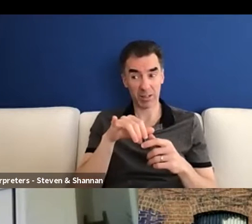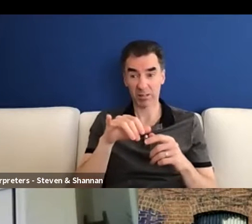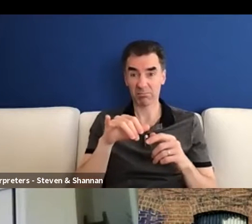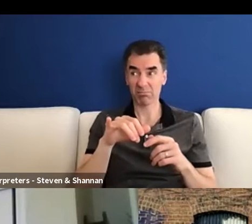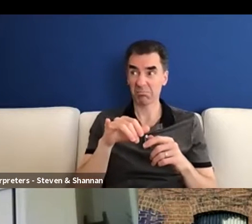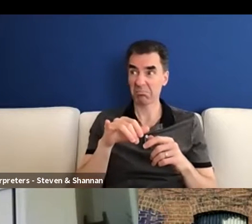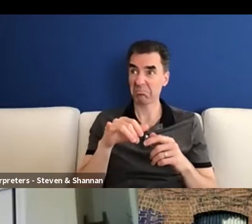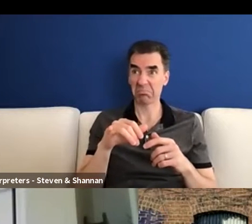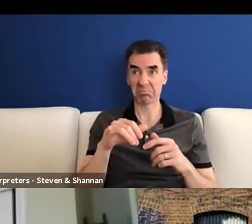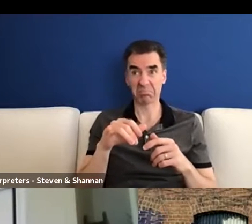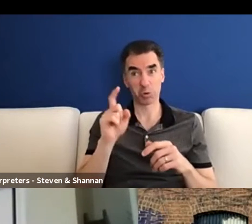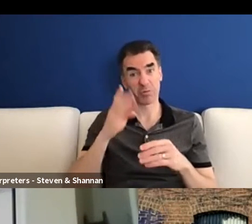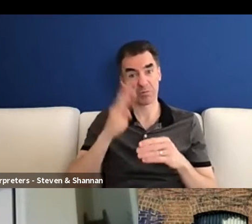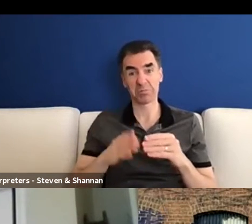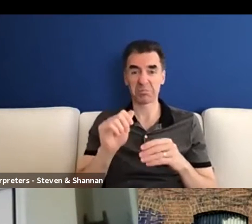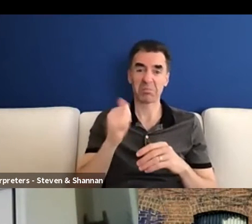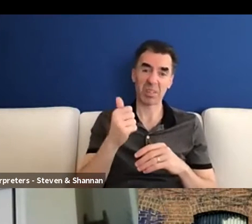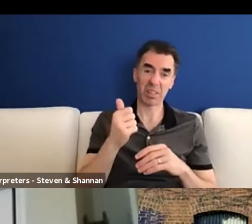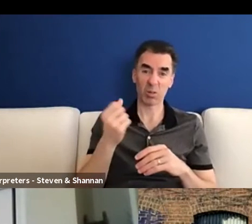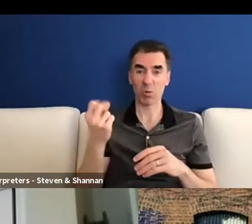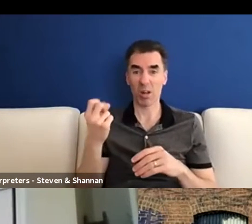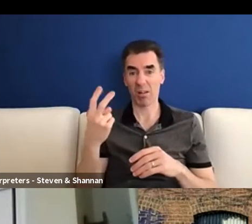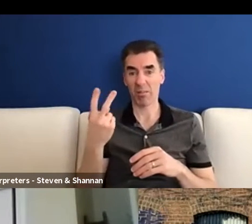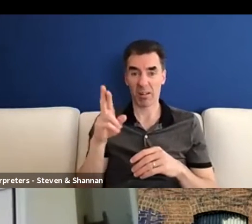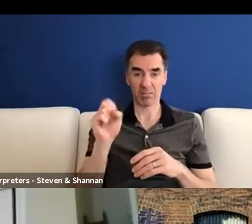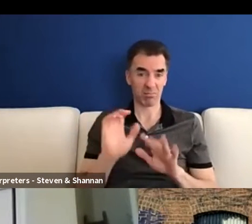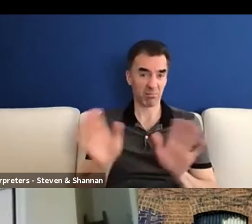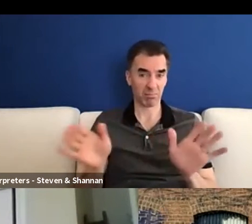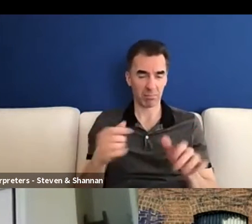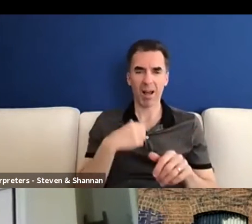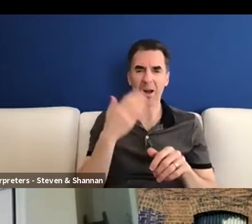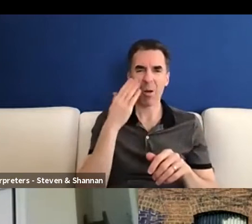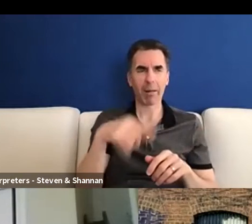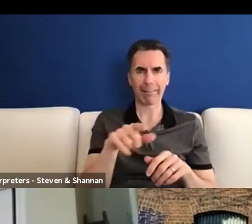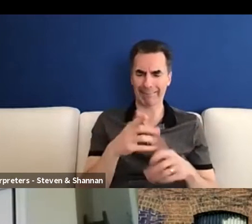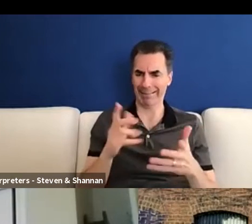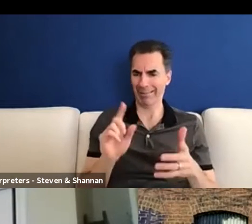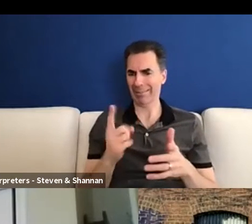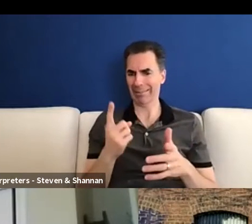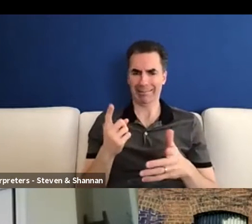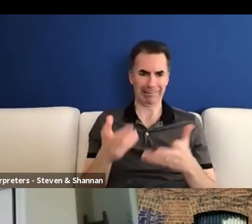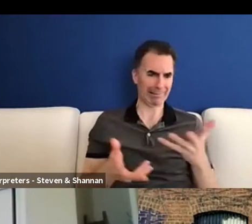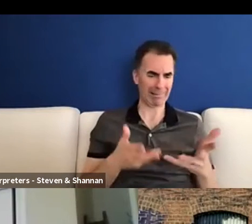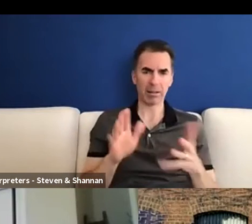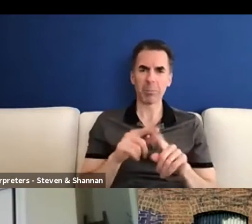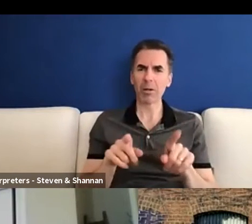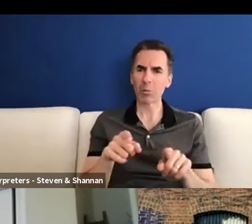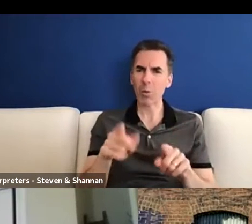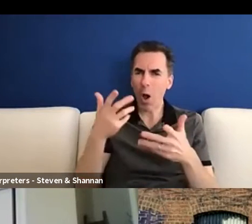for for folks who had a hard time going through the first step. Think about all the knowledge you have now about using Canvas and